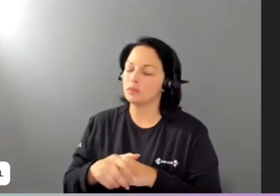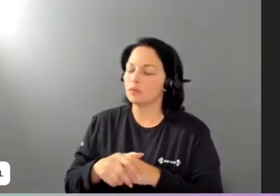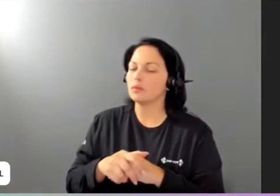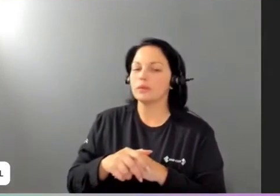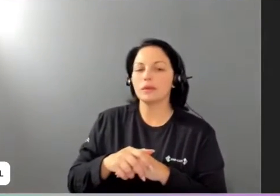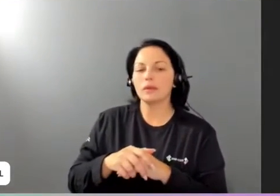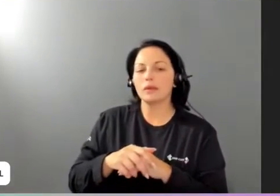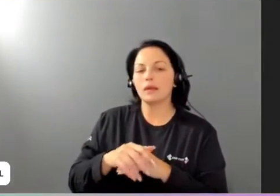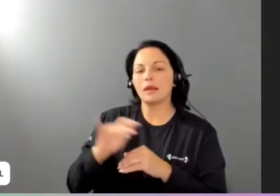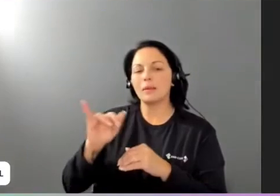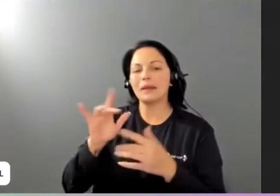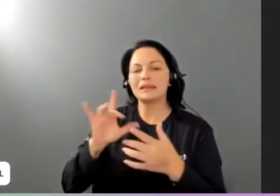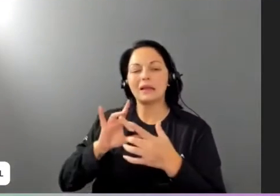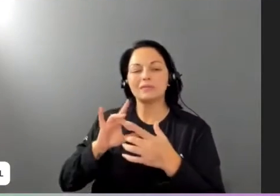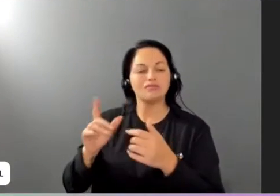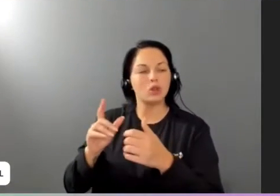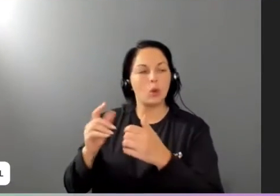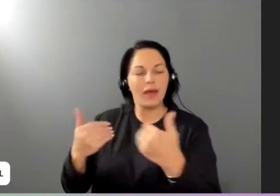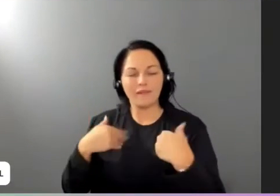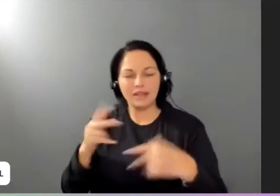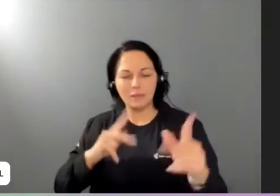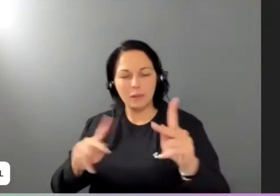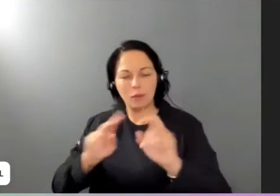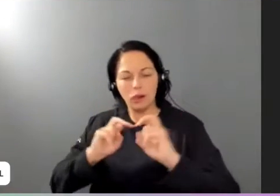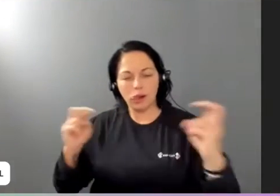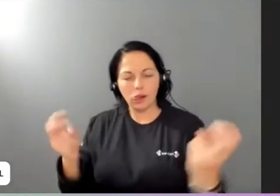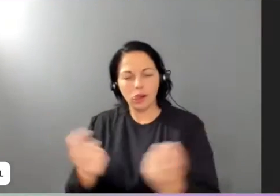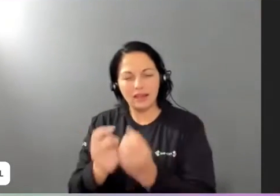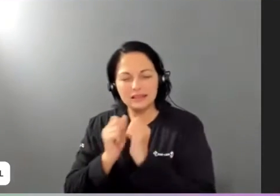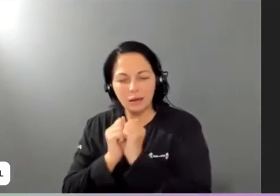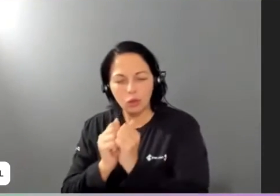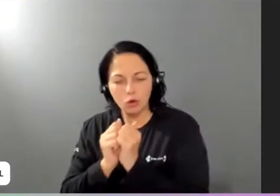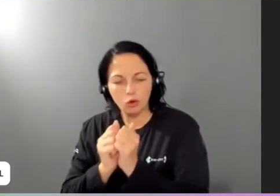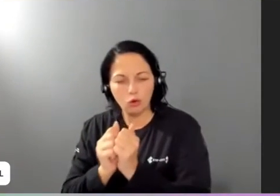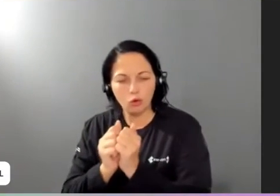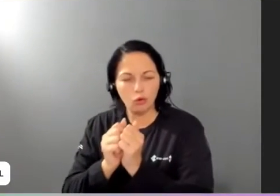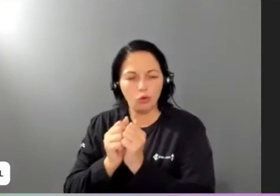insights that expect to see in ones that are a is the